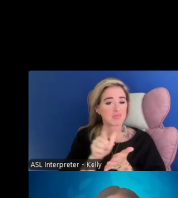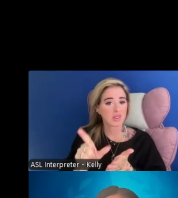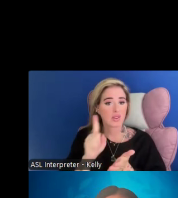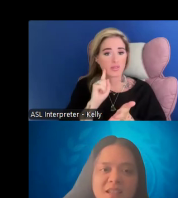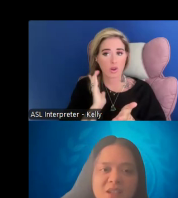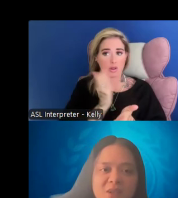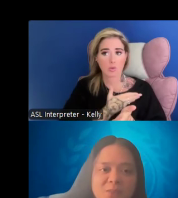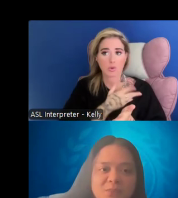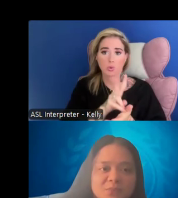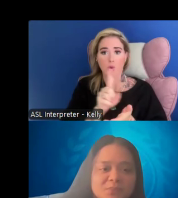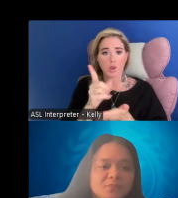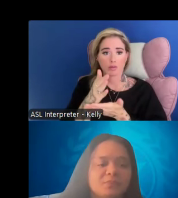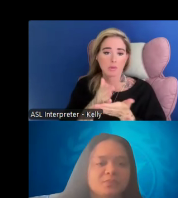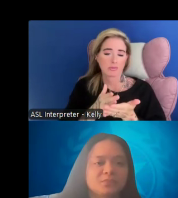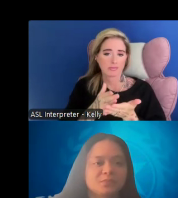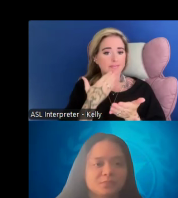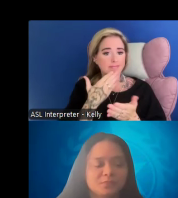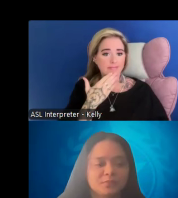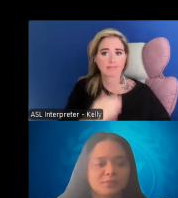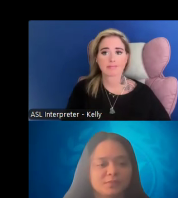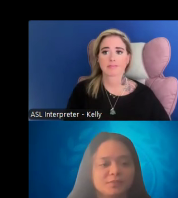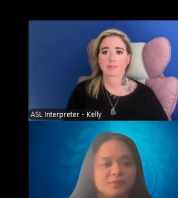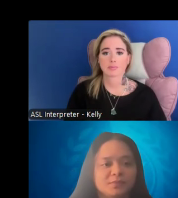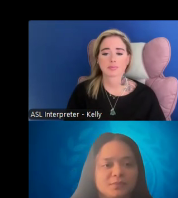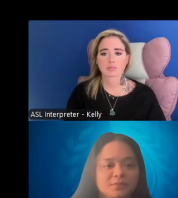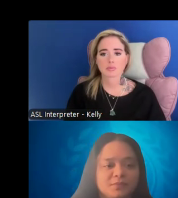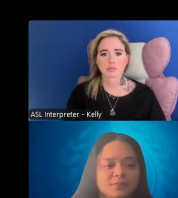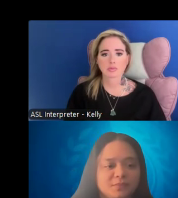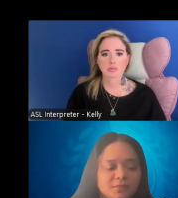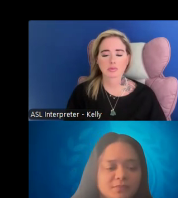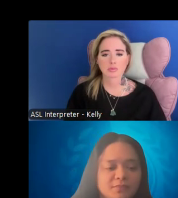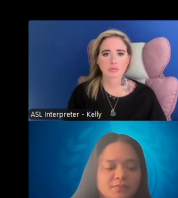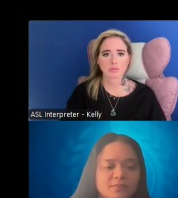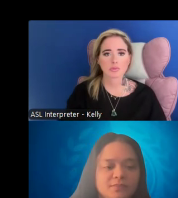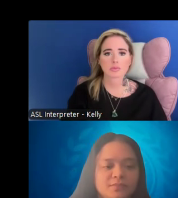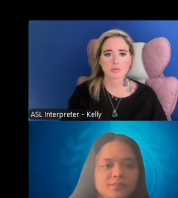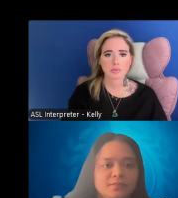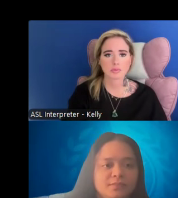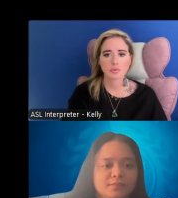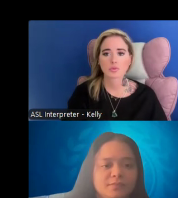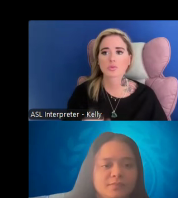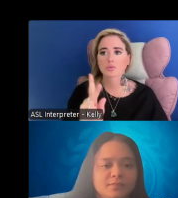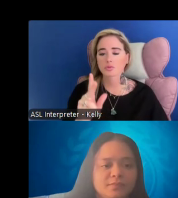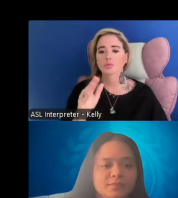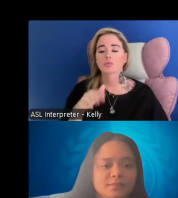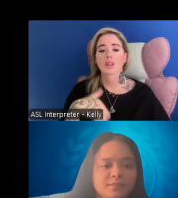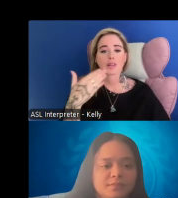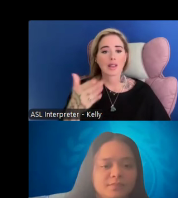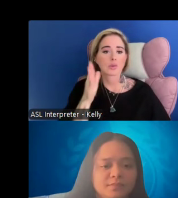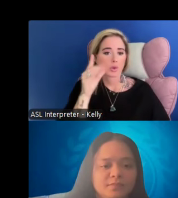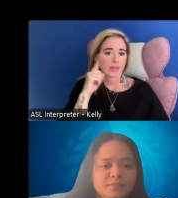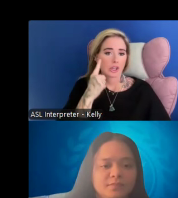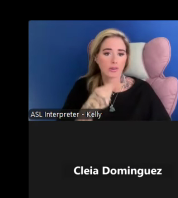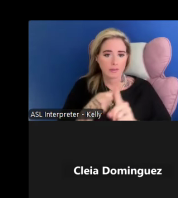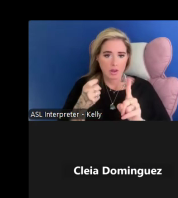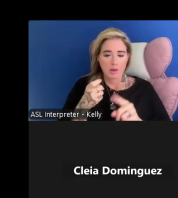And that is it for 2-1-1 Texas. Thank you.